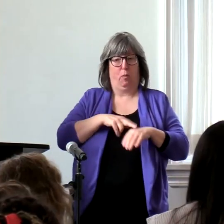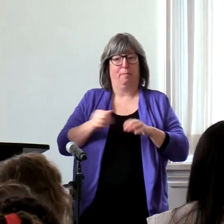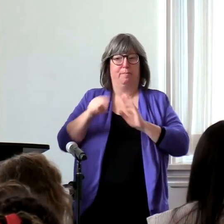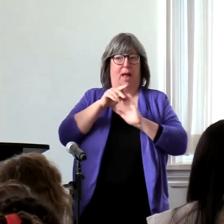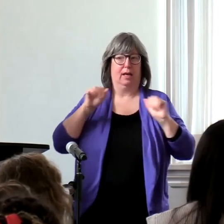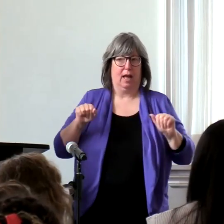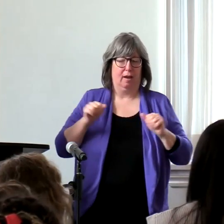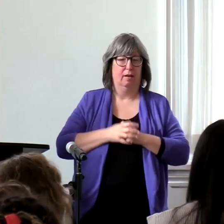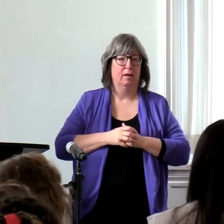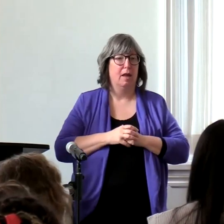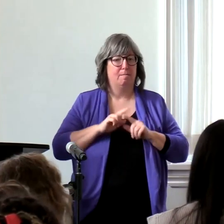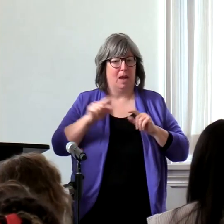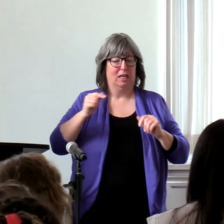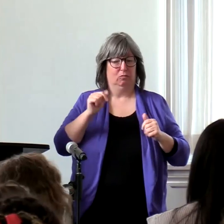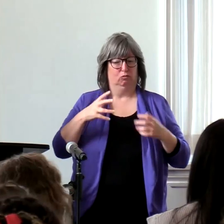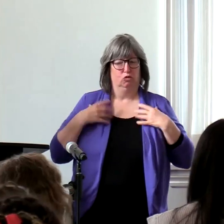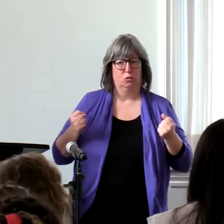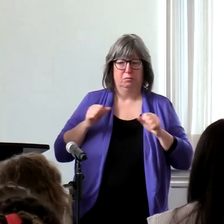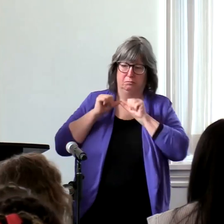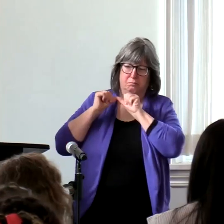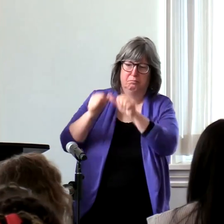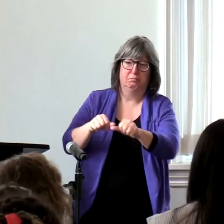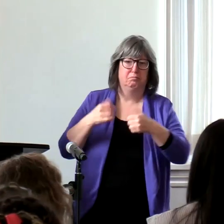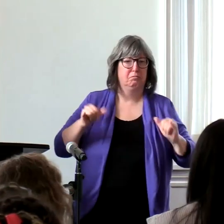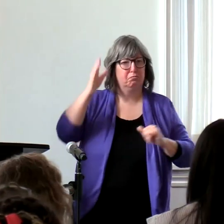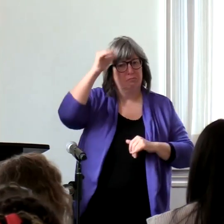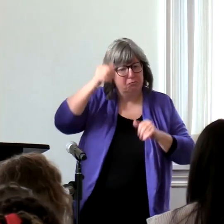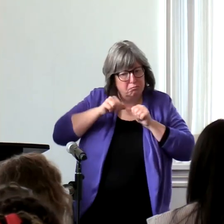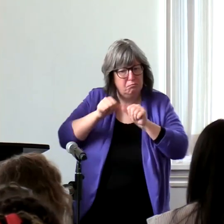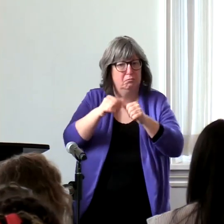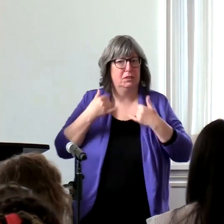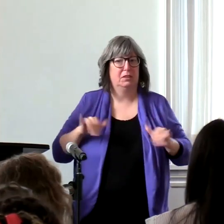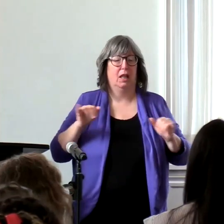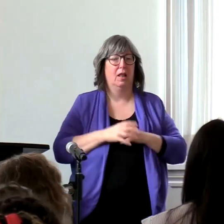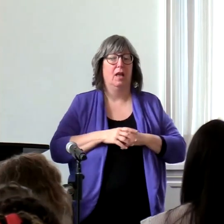Hebb's courage remained untouched. Hebb finished high school by correspondence.